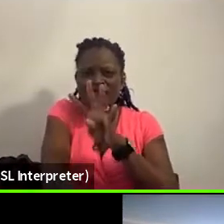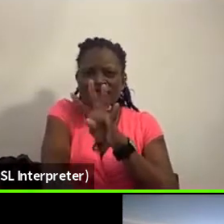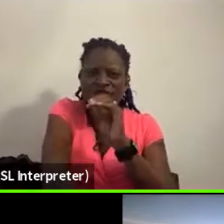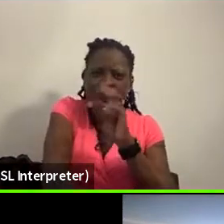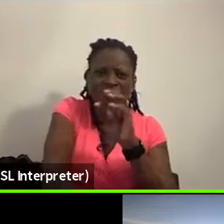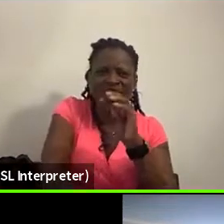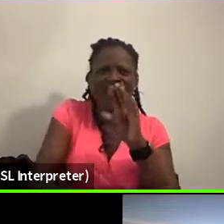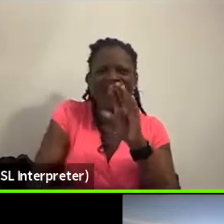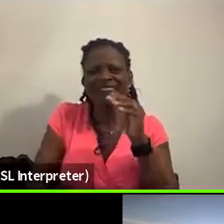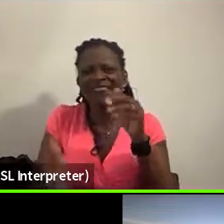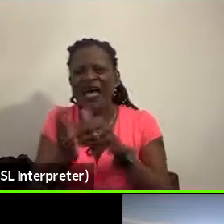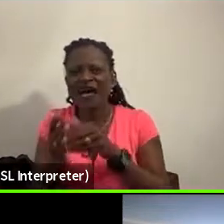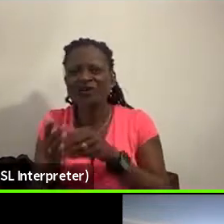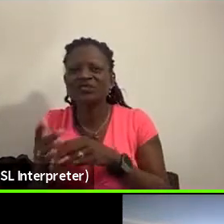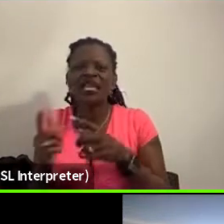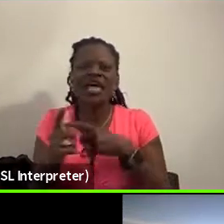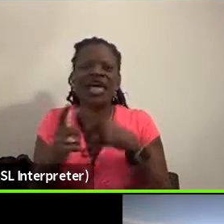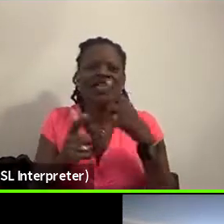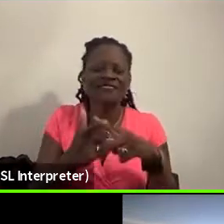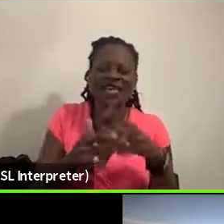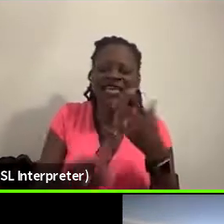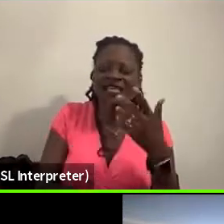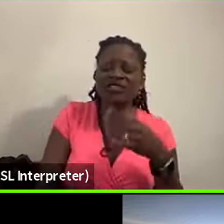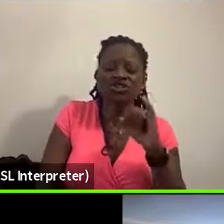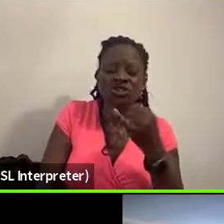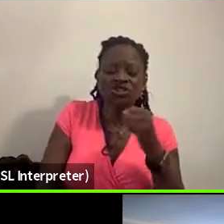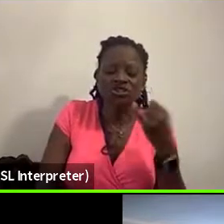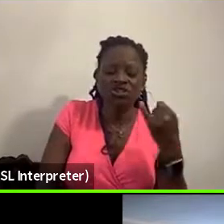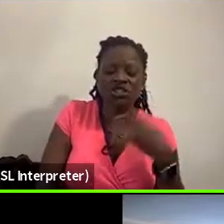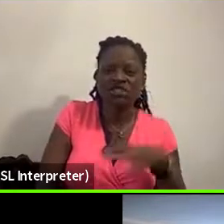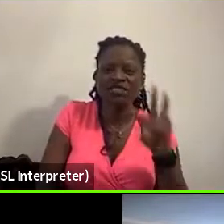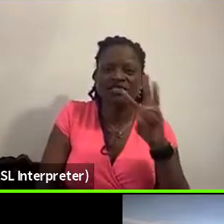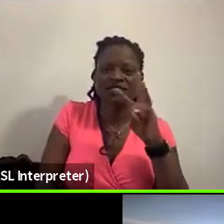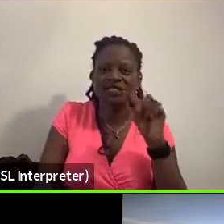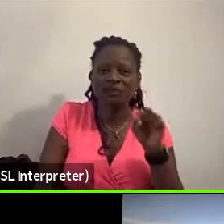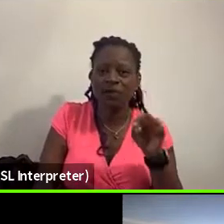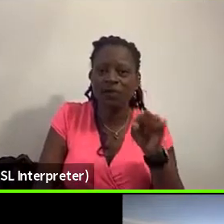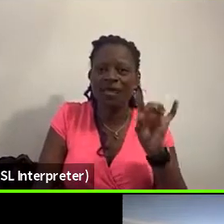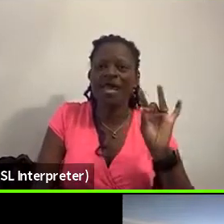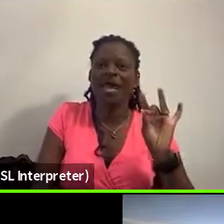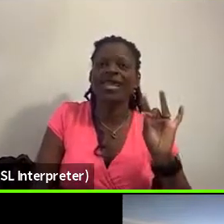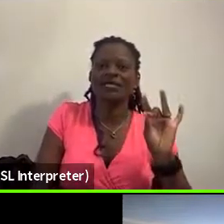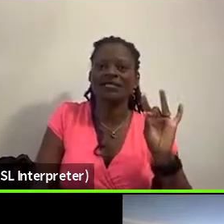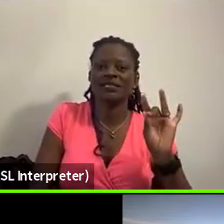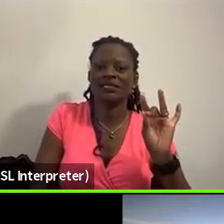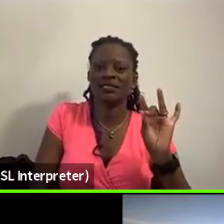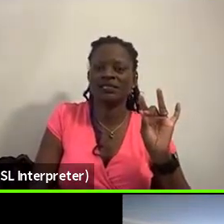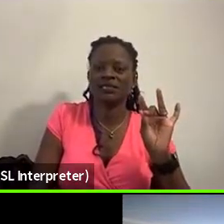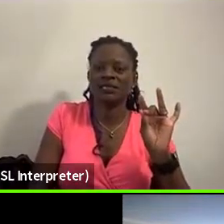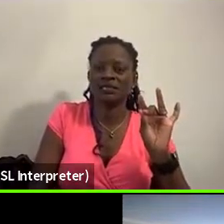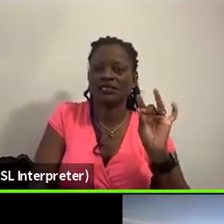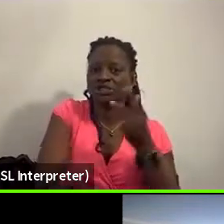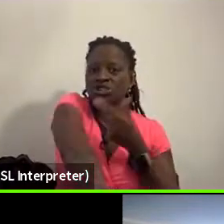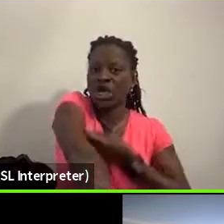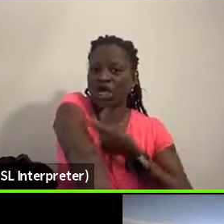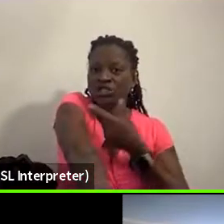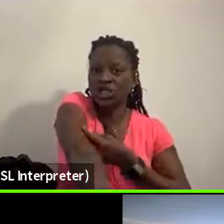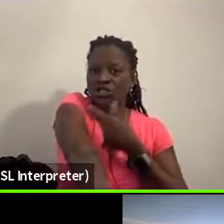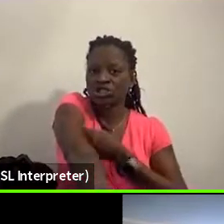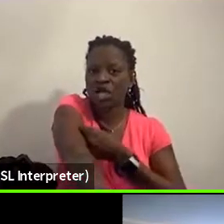Now, Johnson Johnson has had six point eight doses with six six of these complications, but as I